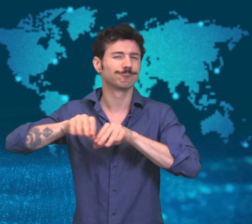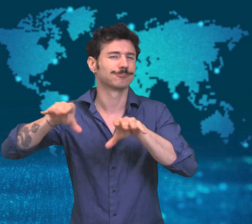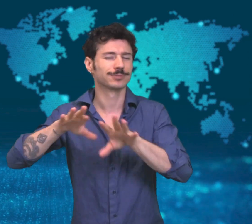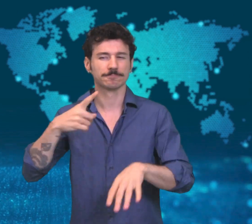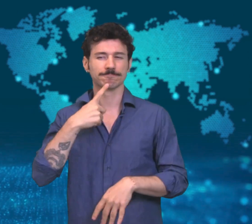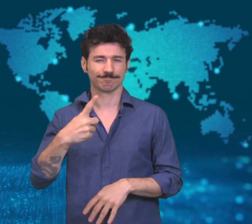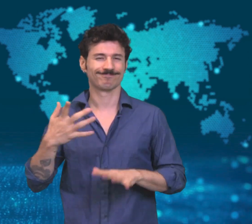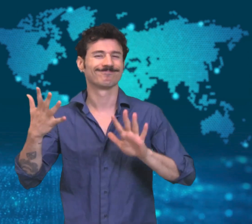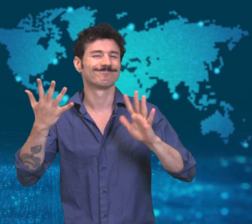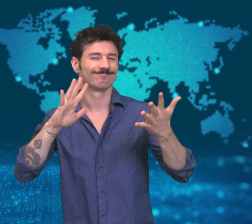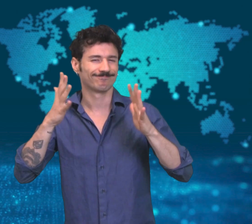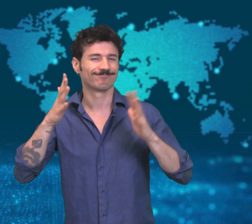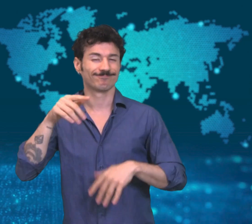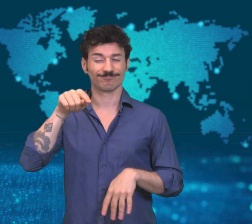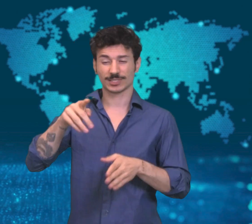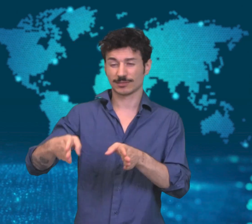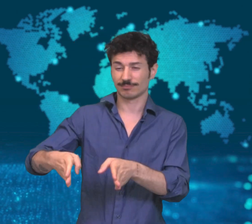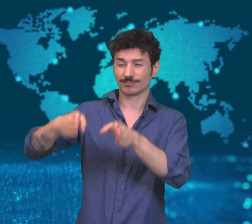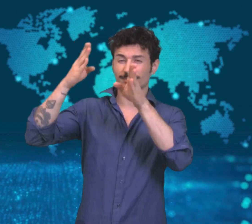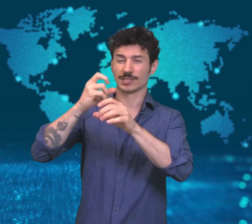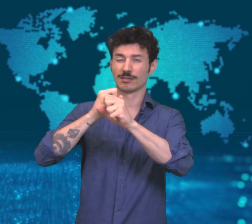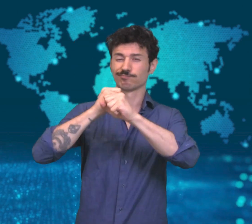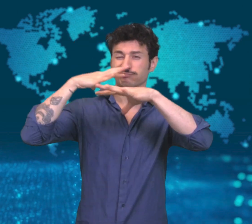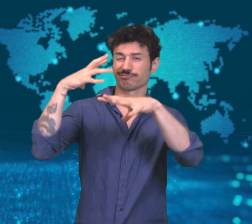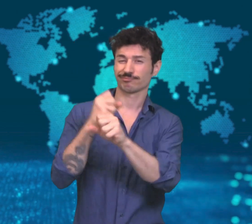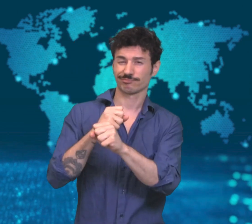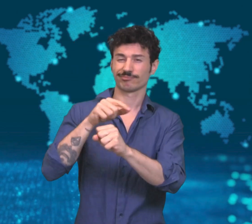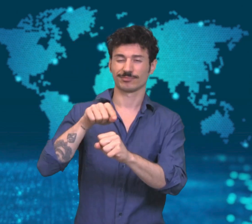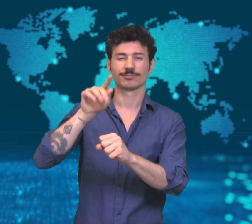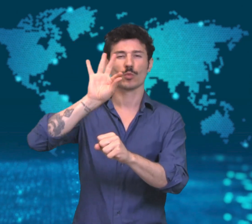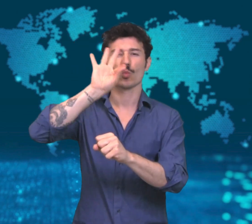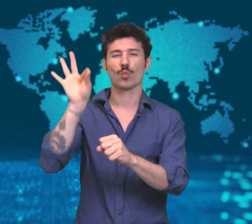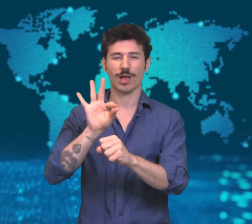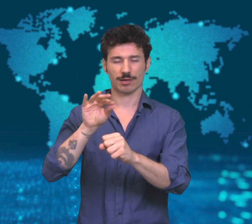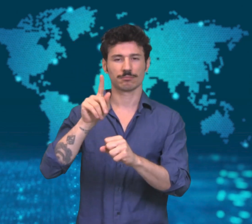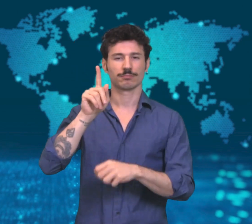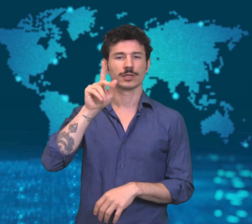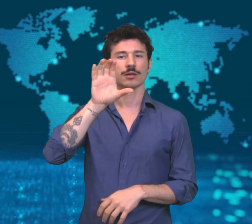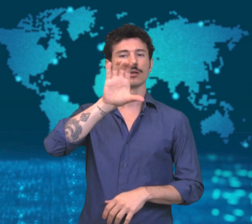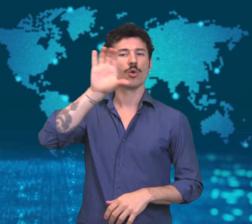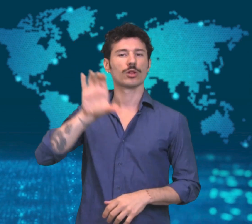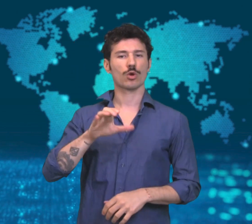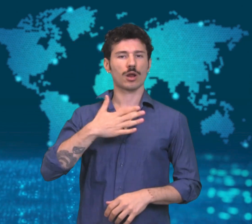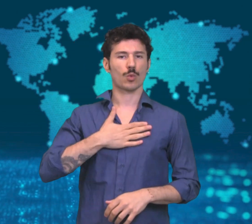retaliation towards South Korea for allowing rebels to